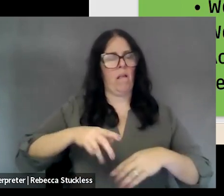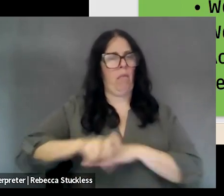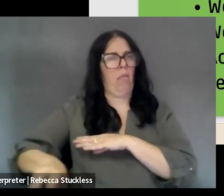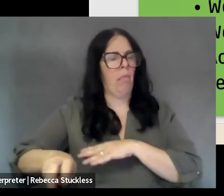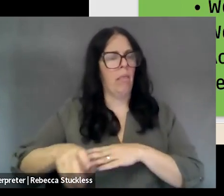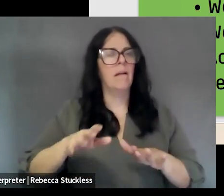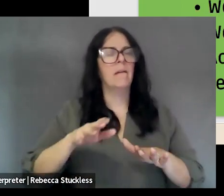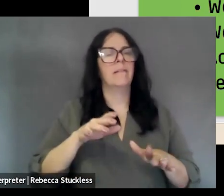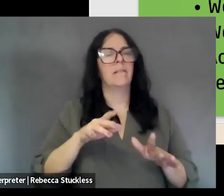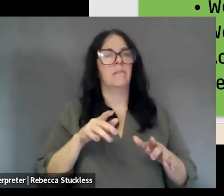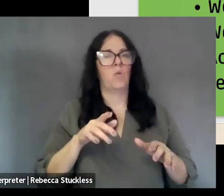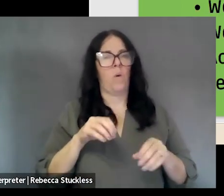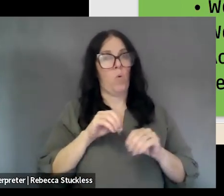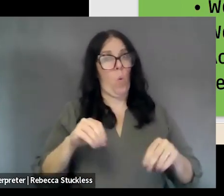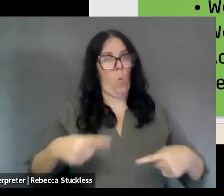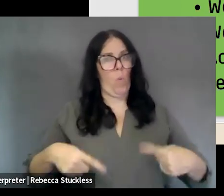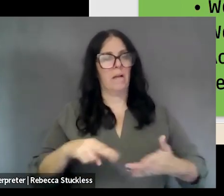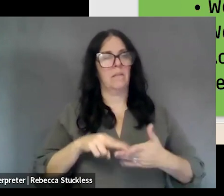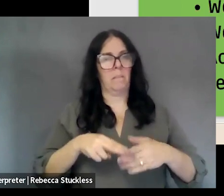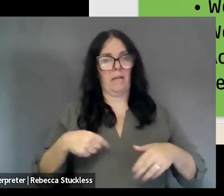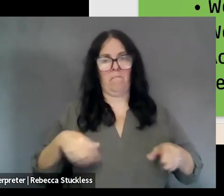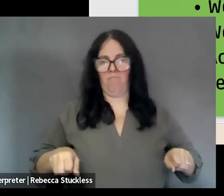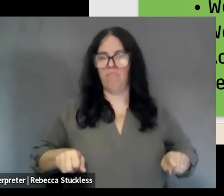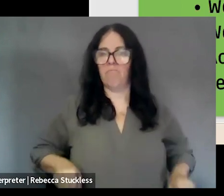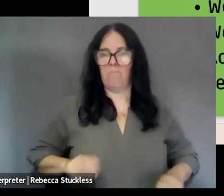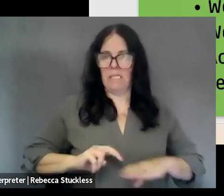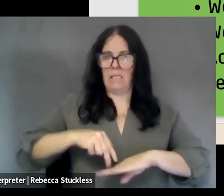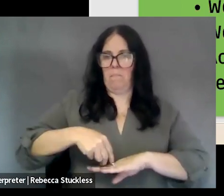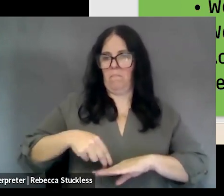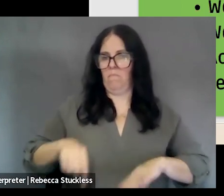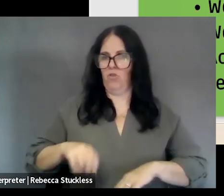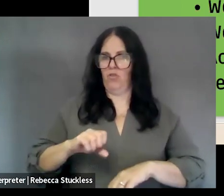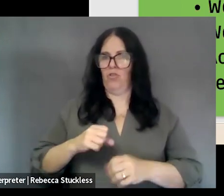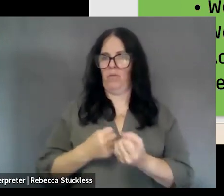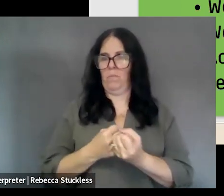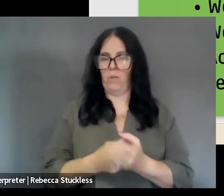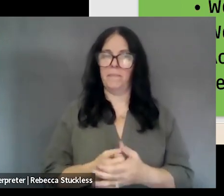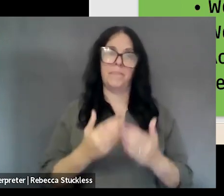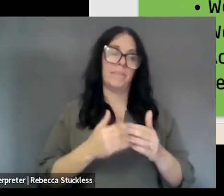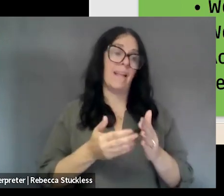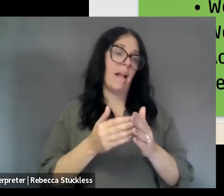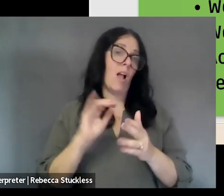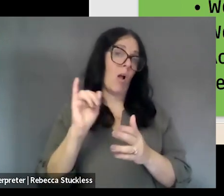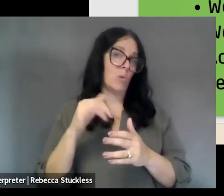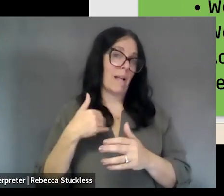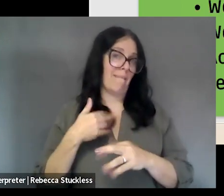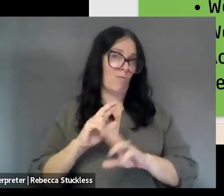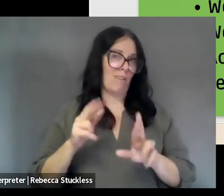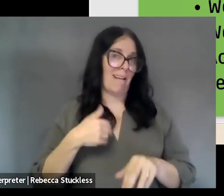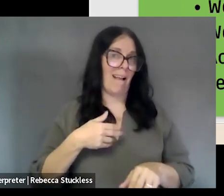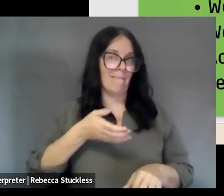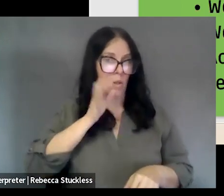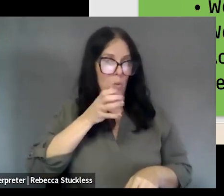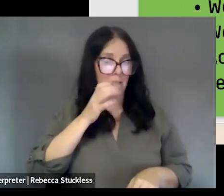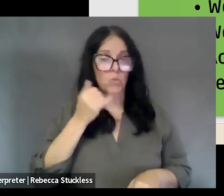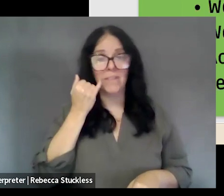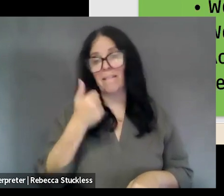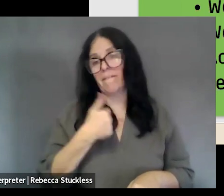You should have access to fluids so if you're working somewhere that say you cannot